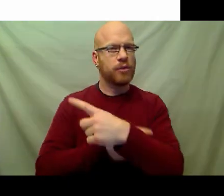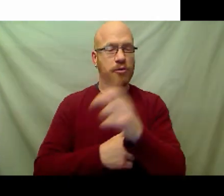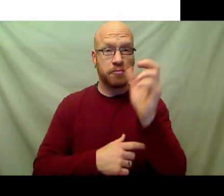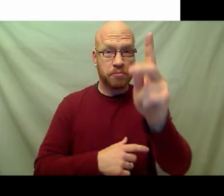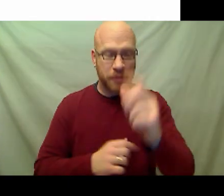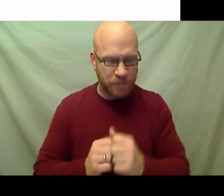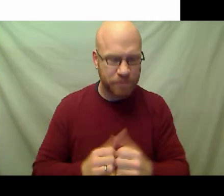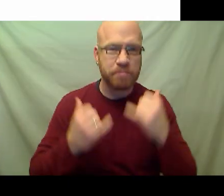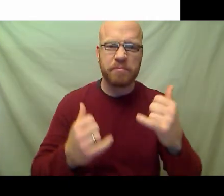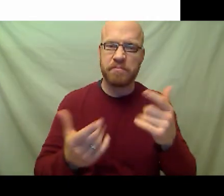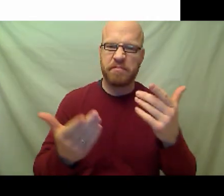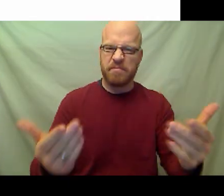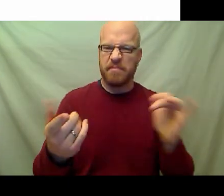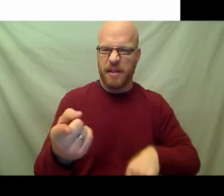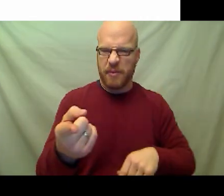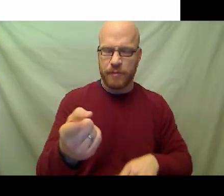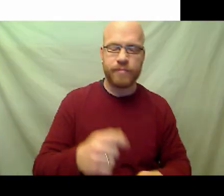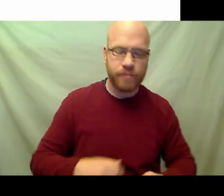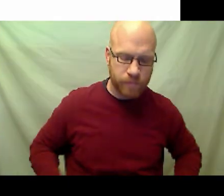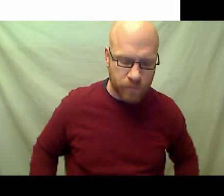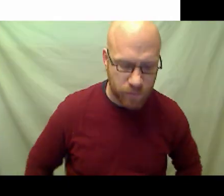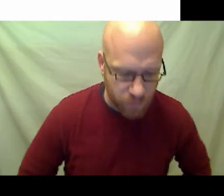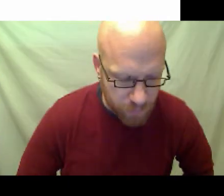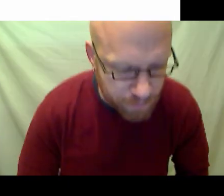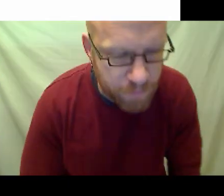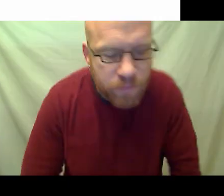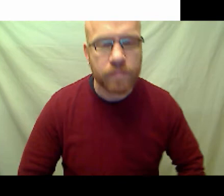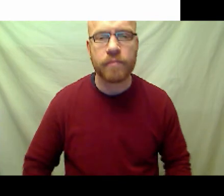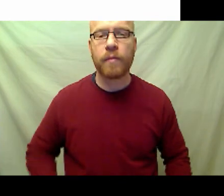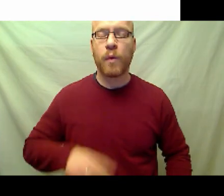with exponents and dividing variables by variables.